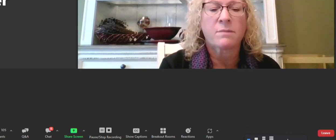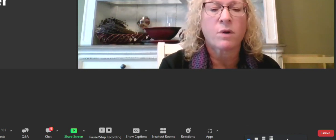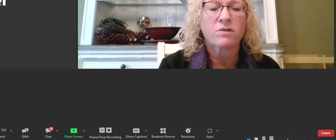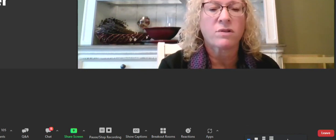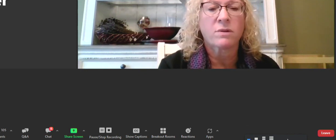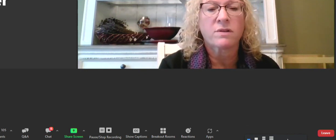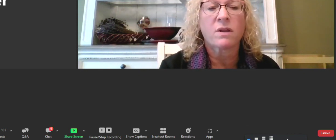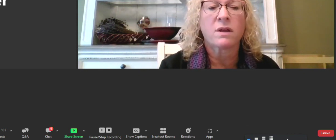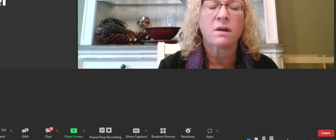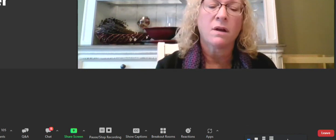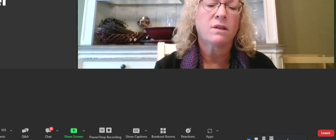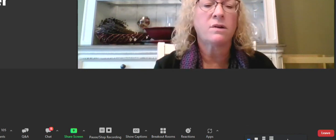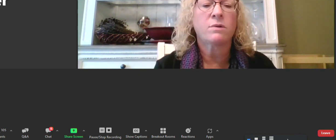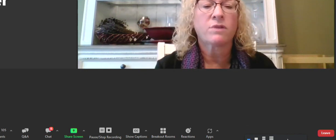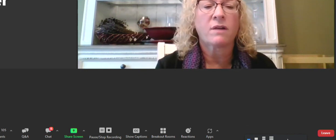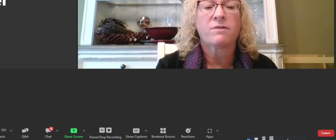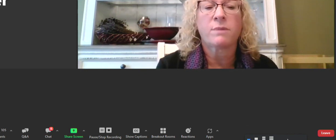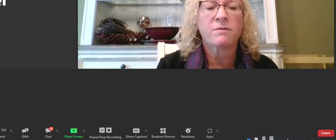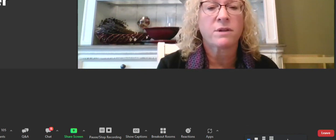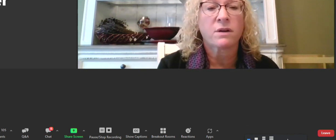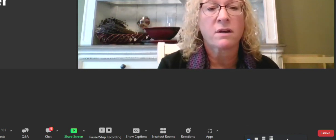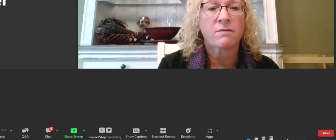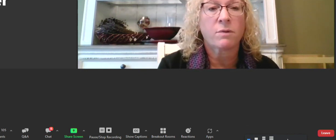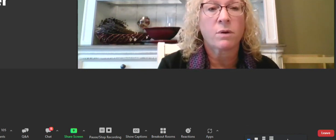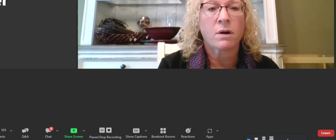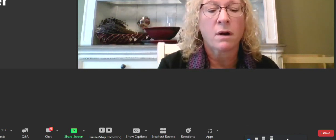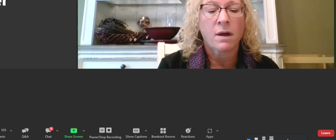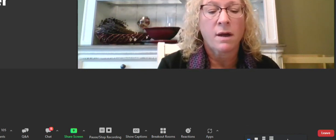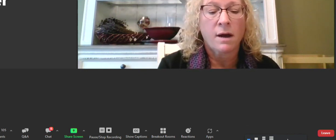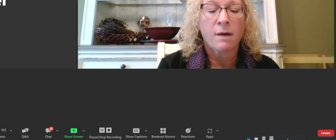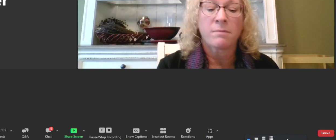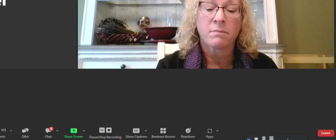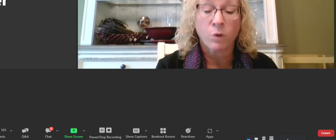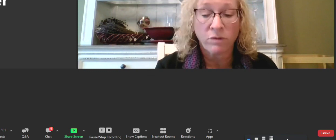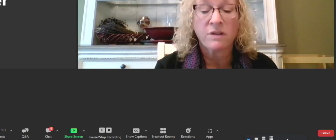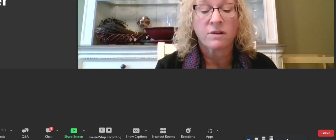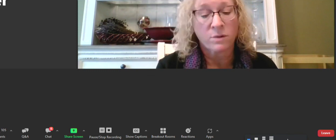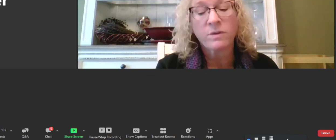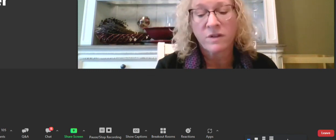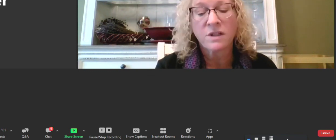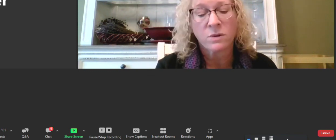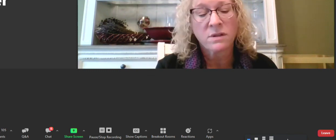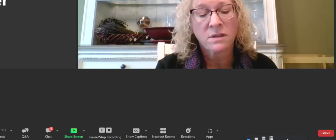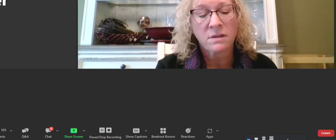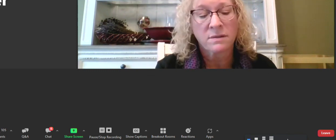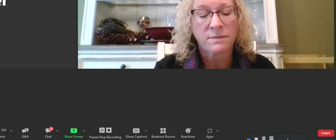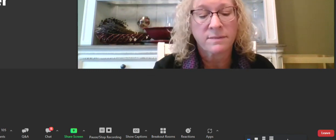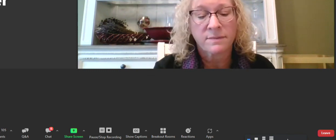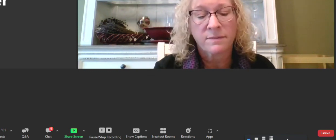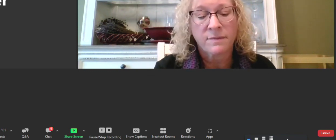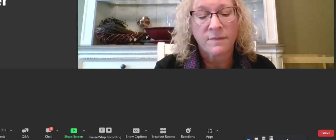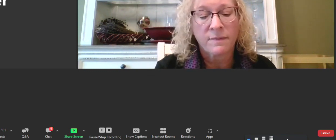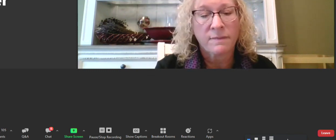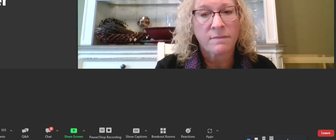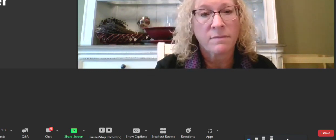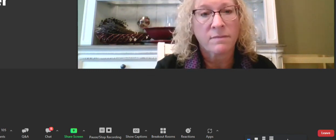in March, so it's on the newer side for me for looking for more resources. Absolutely.